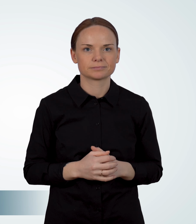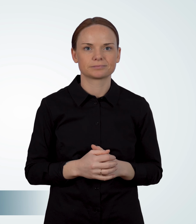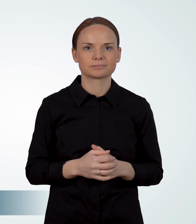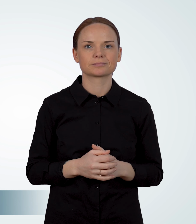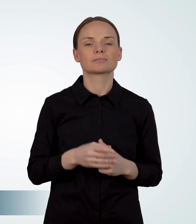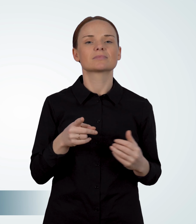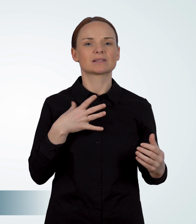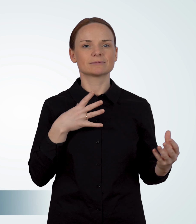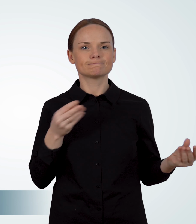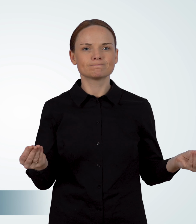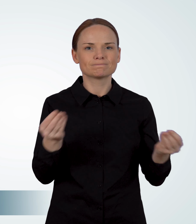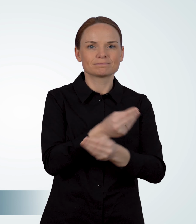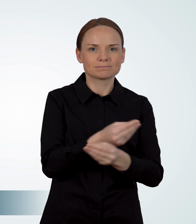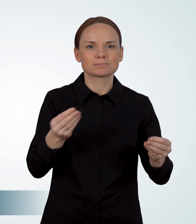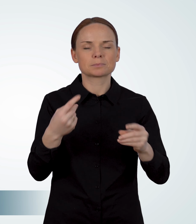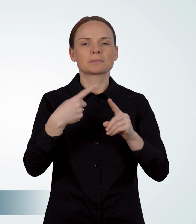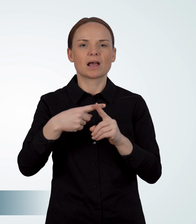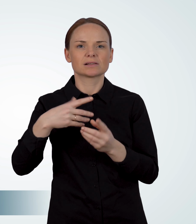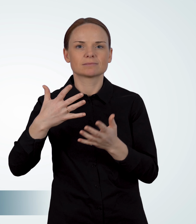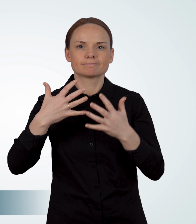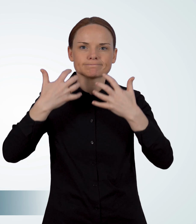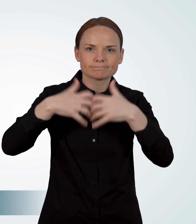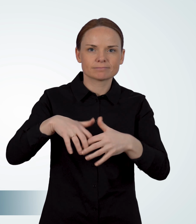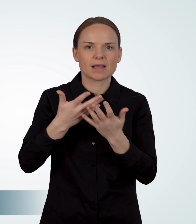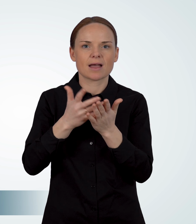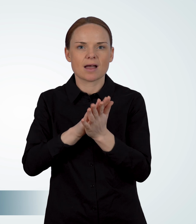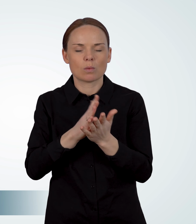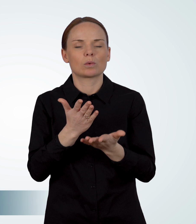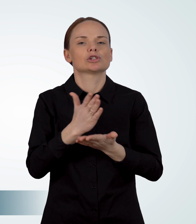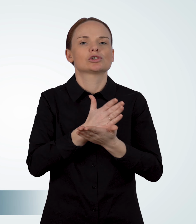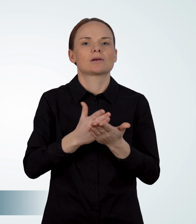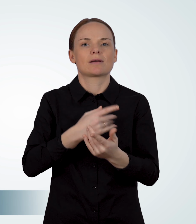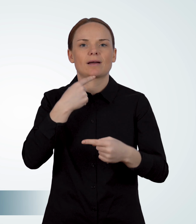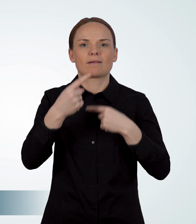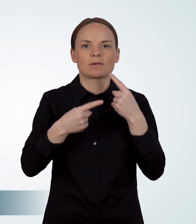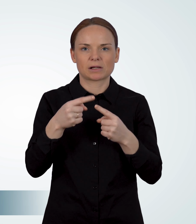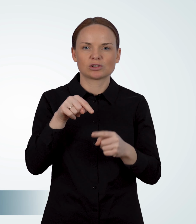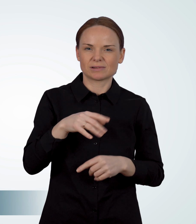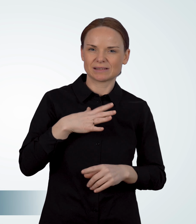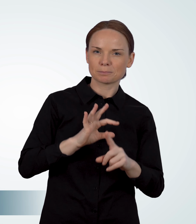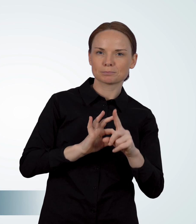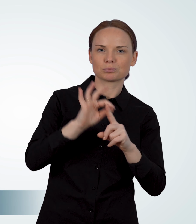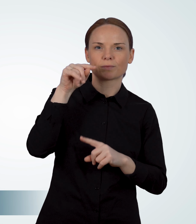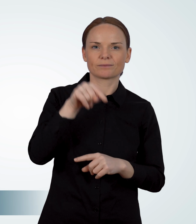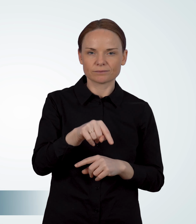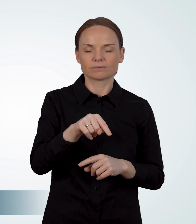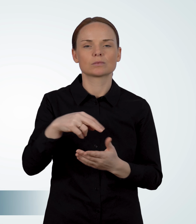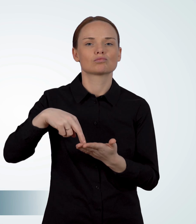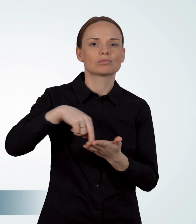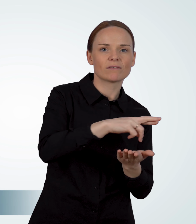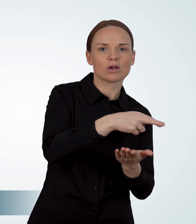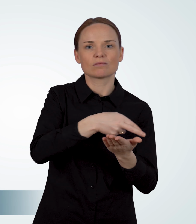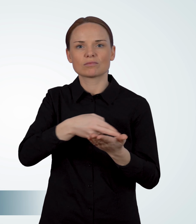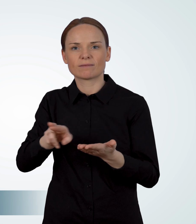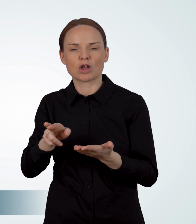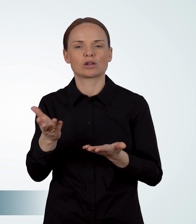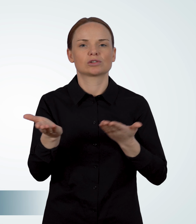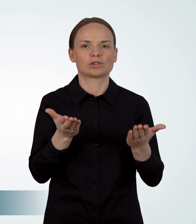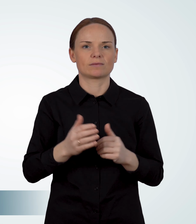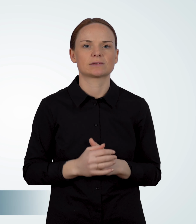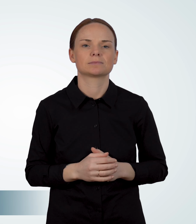They need to improve the way they share information and how people are referred to services.